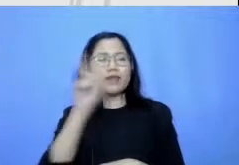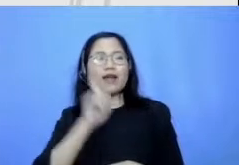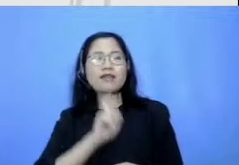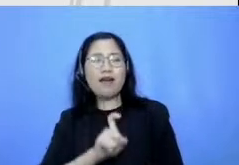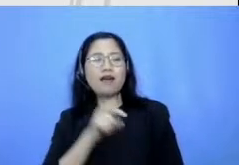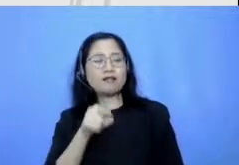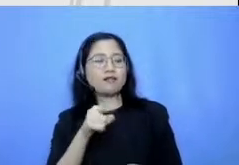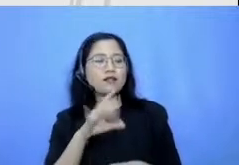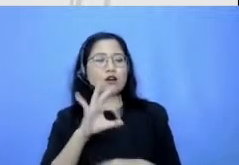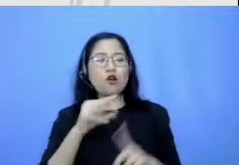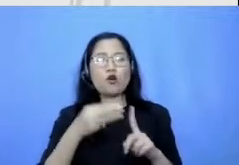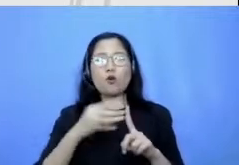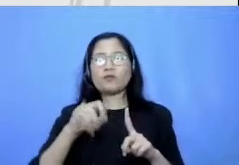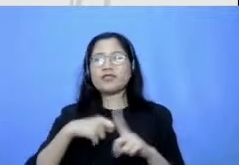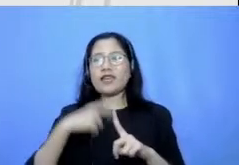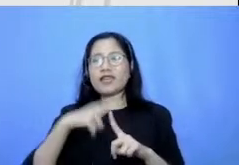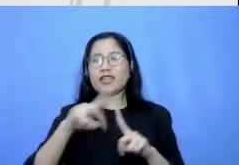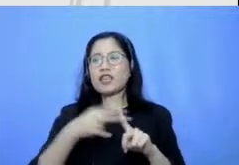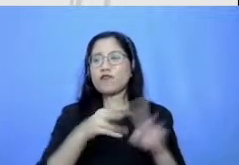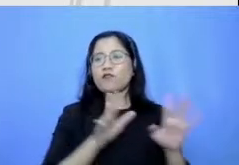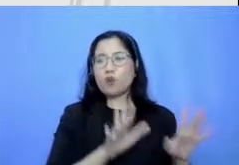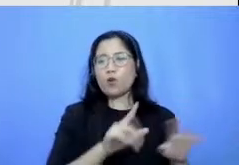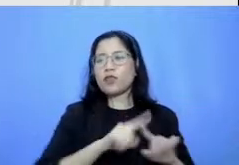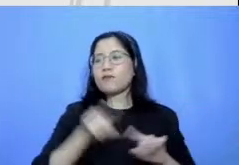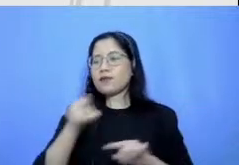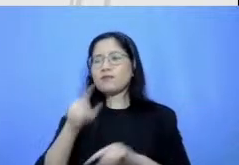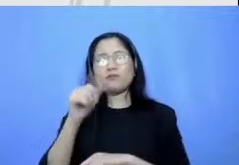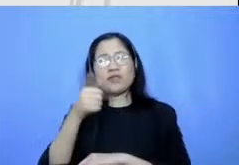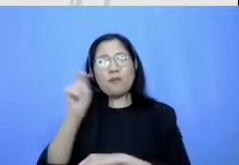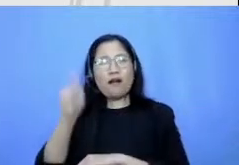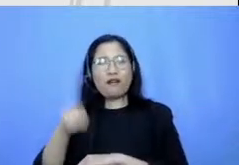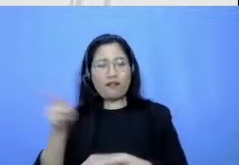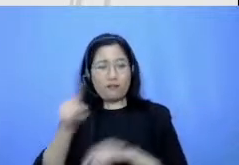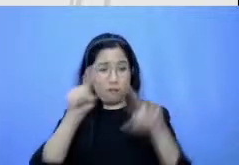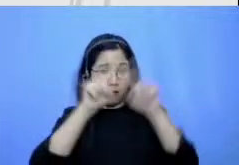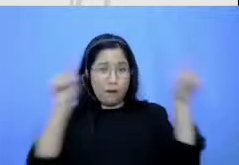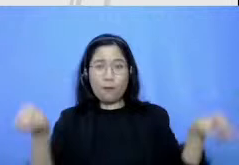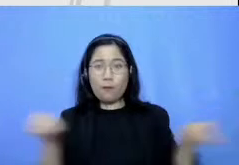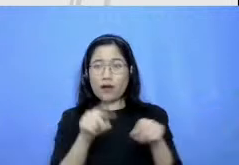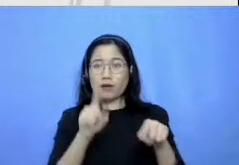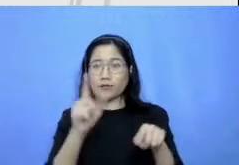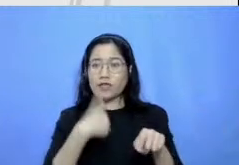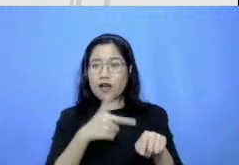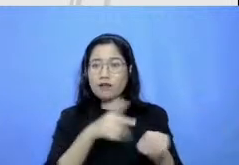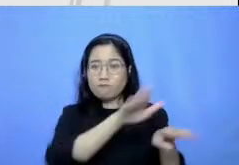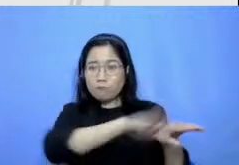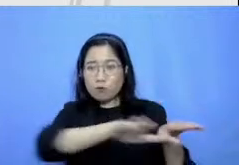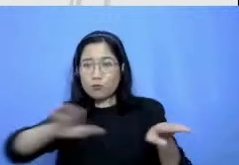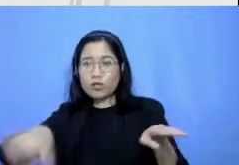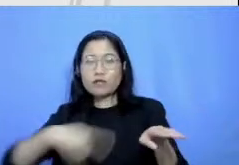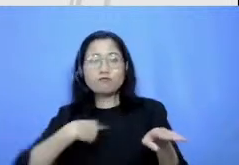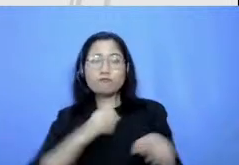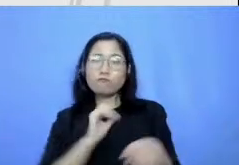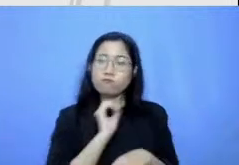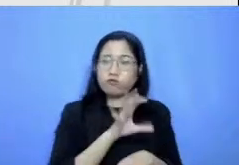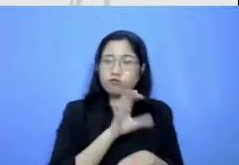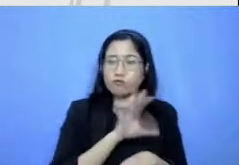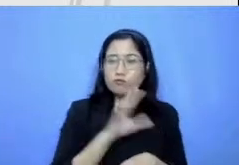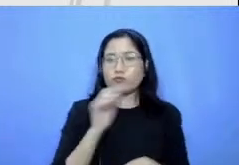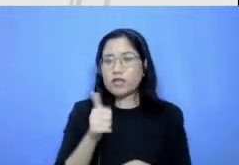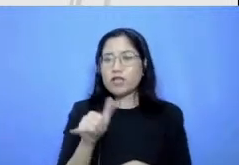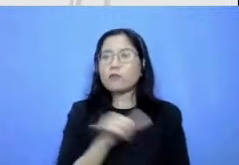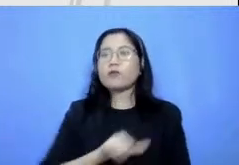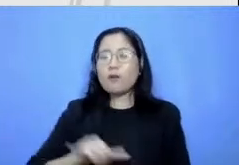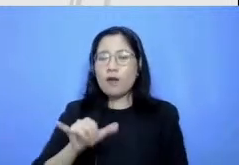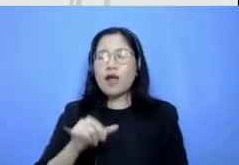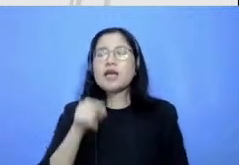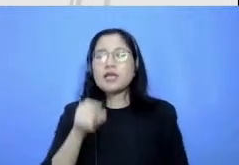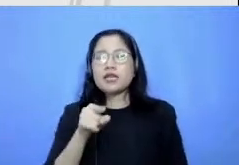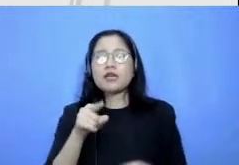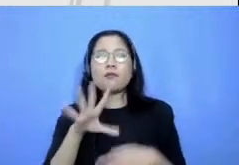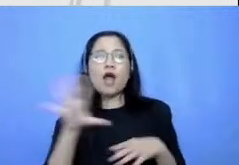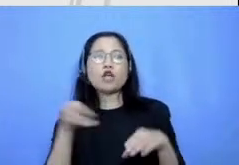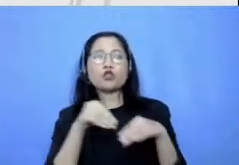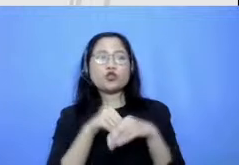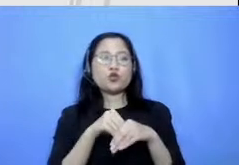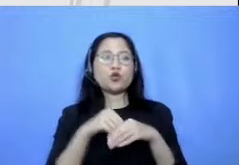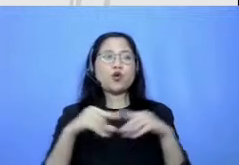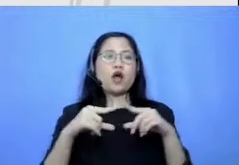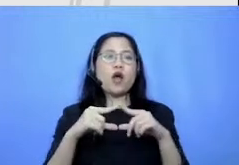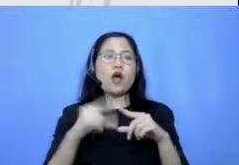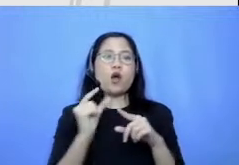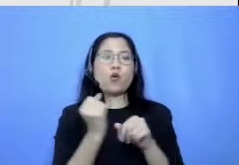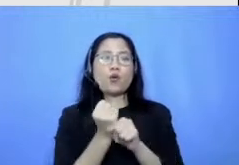tool to express opinions together, here is still of discussion because for example the questions